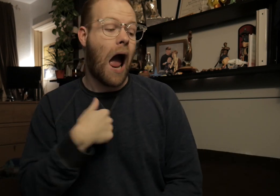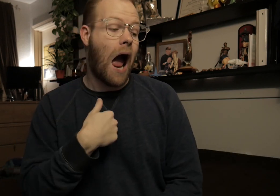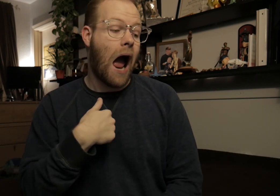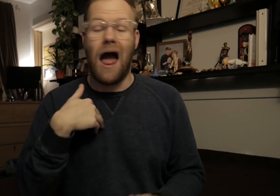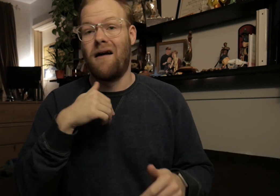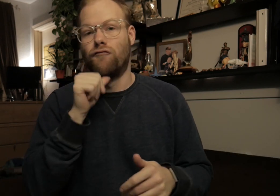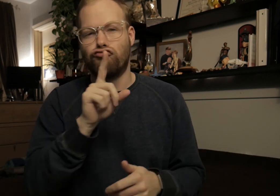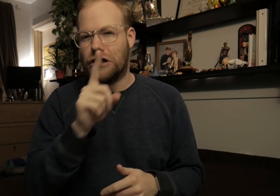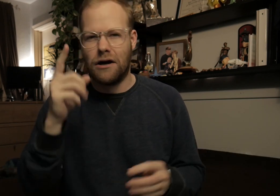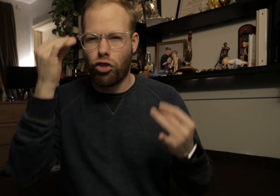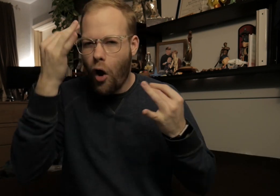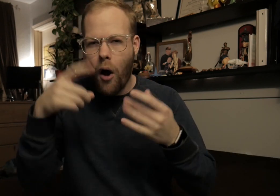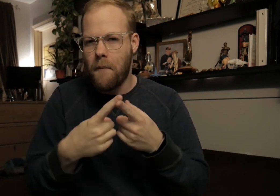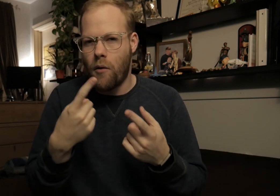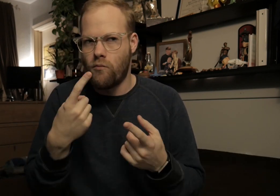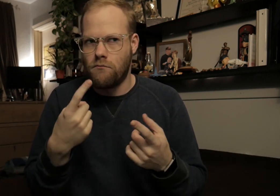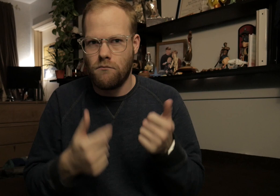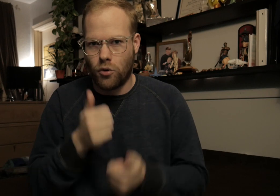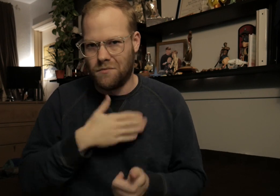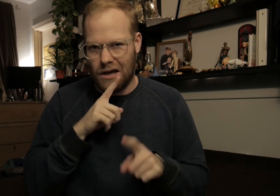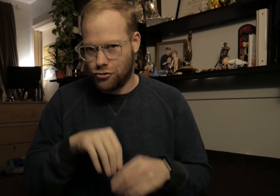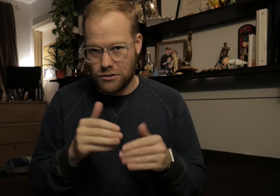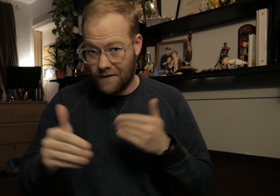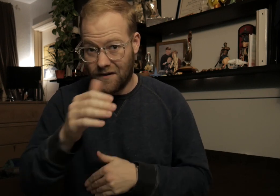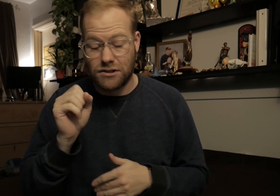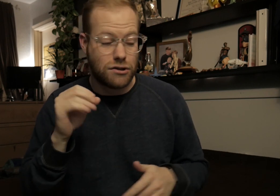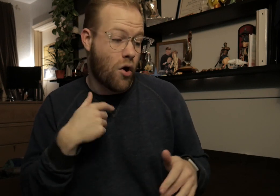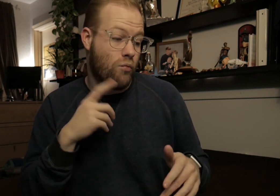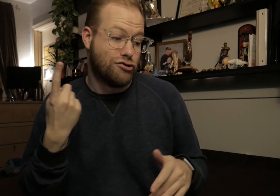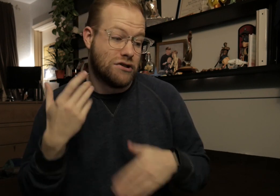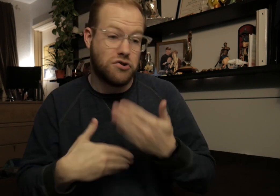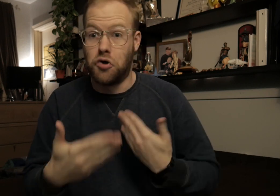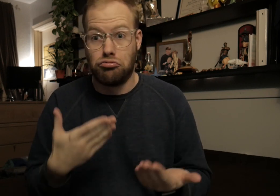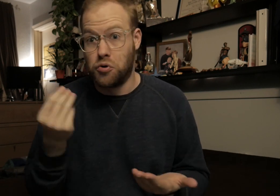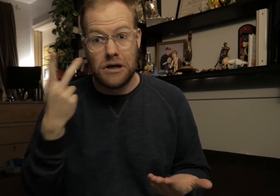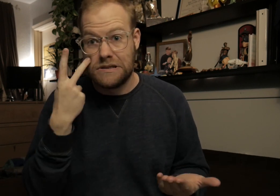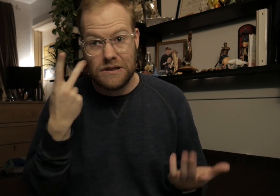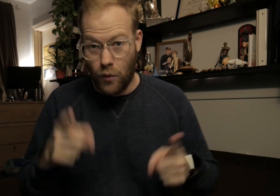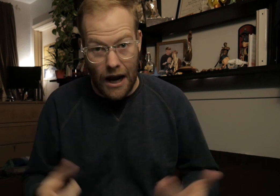I haven't really thought about most of my answers in advance, so I'll just go through and see what happens.